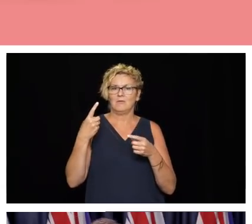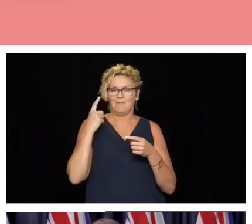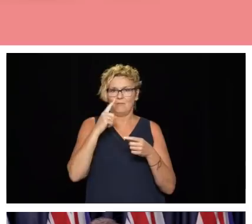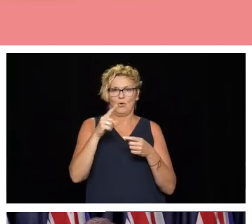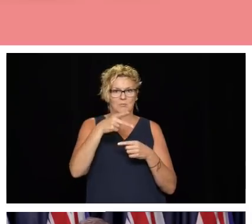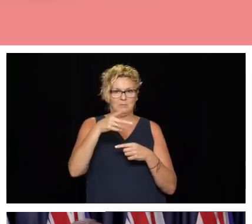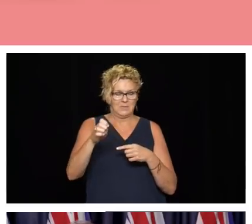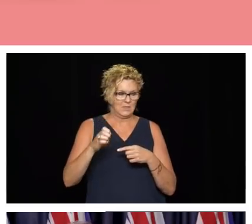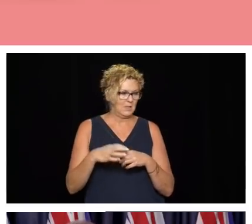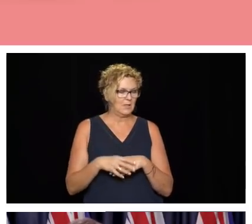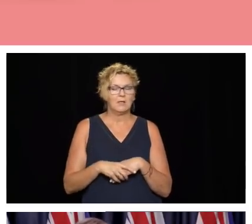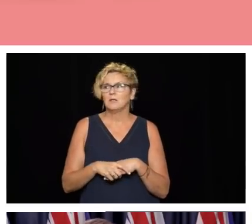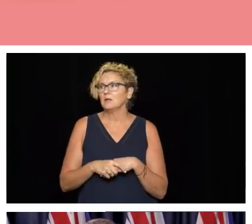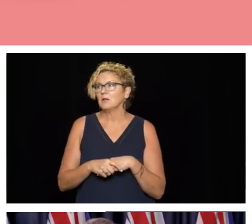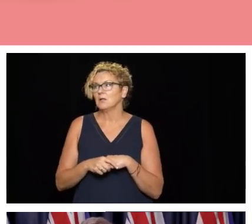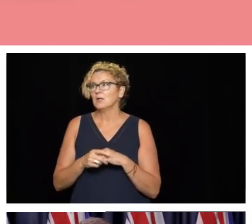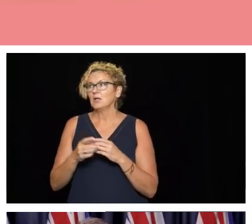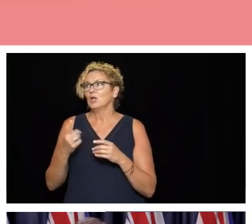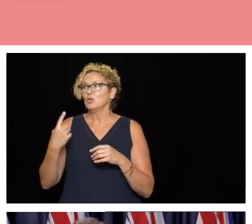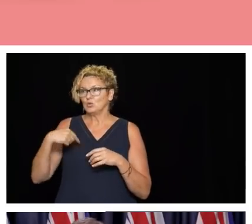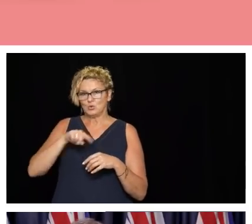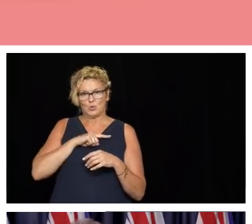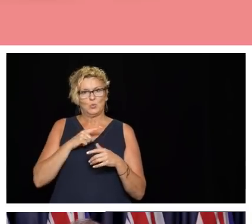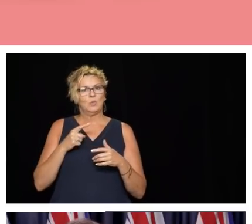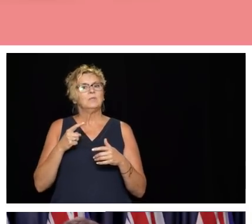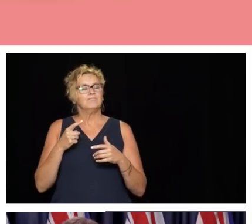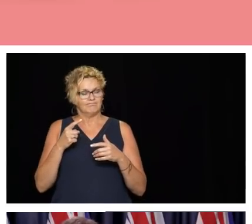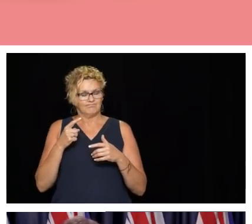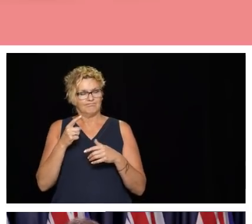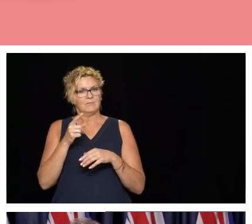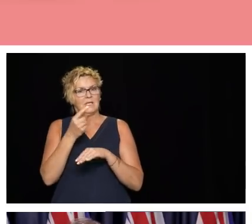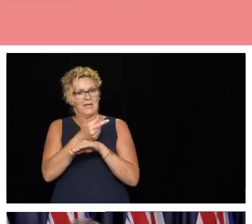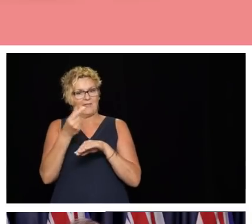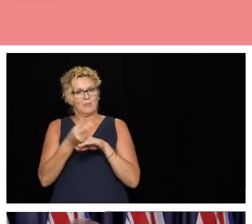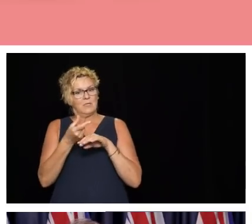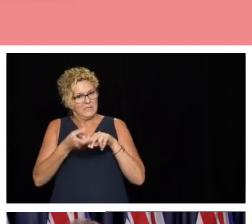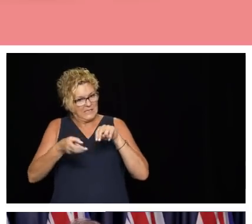million spent on PPE from January and June so I can tell you that through August the number is